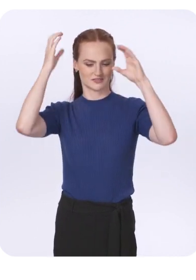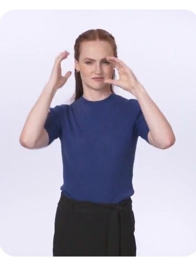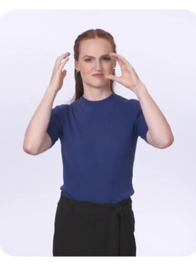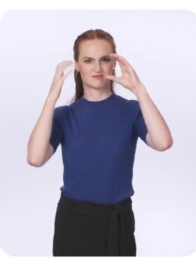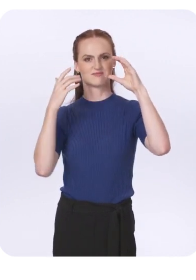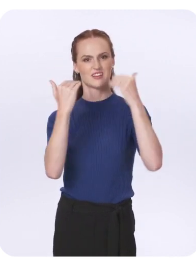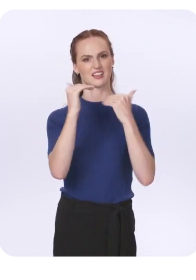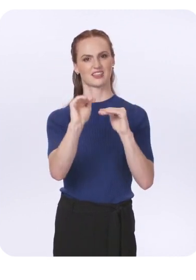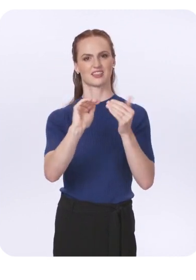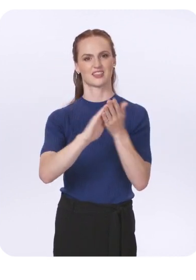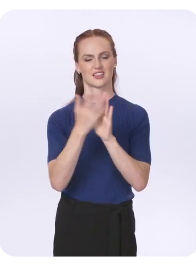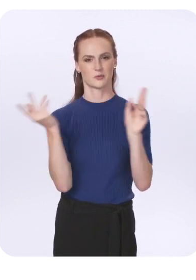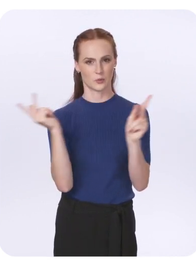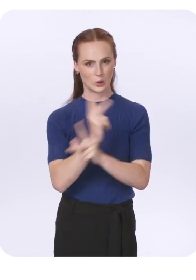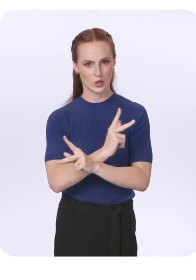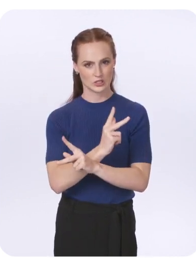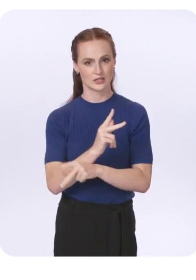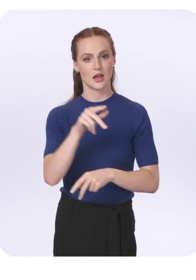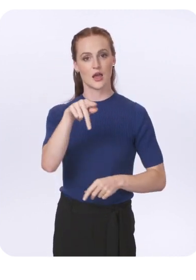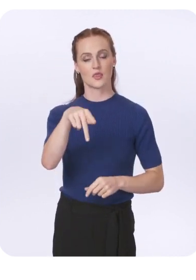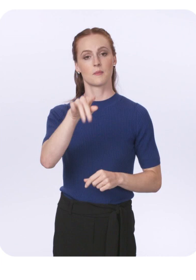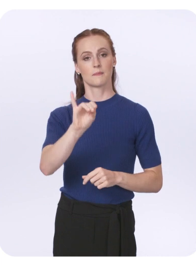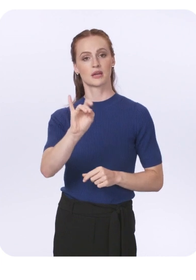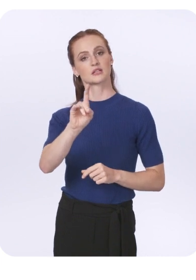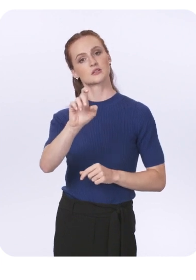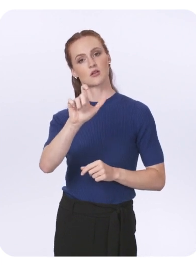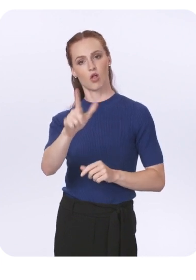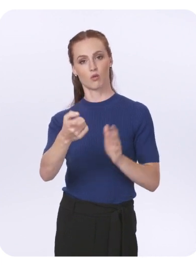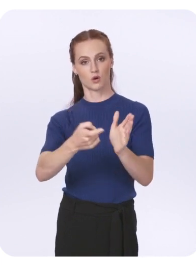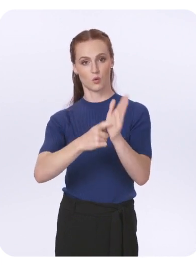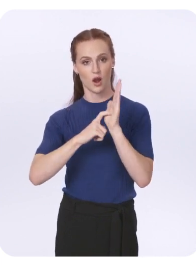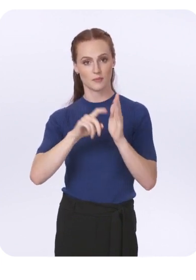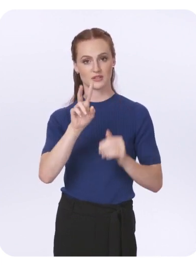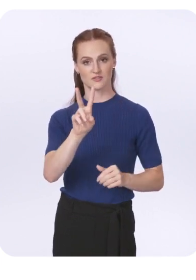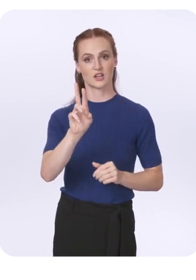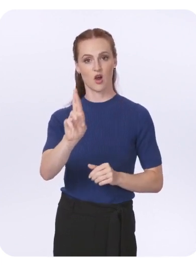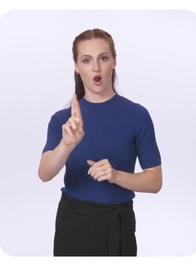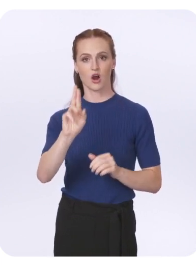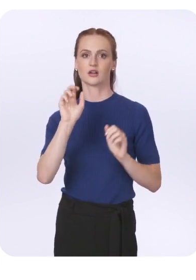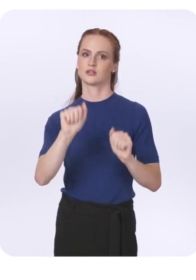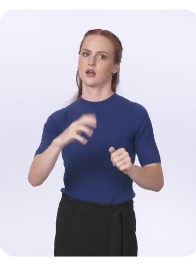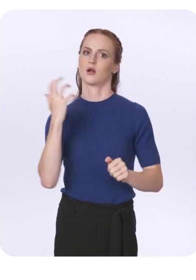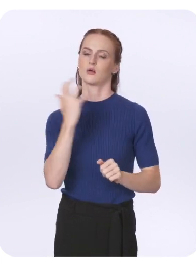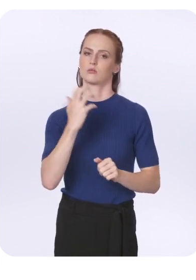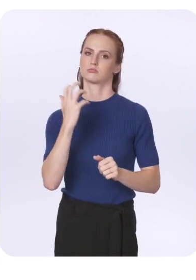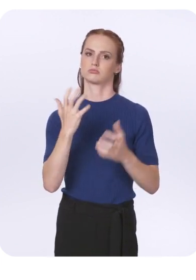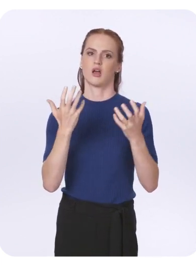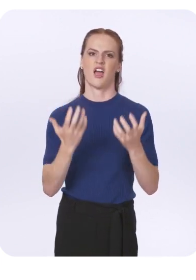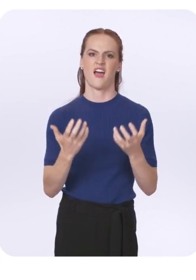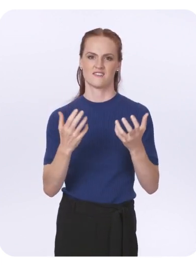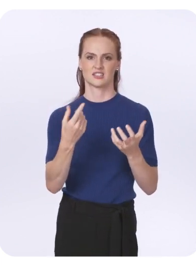Making matters far worse, the pixel throughput requirements of VR can be extremely heavy on the GPU.